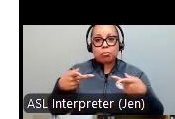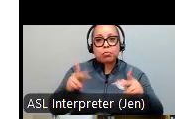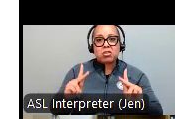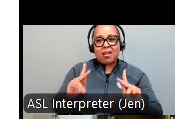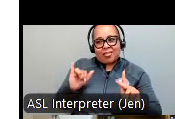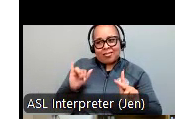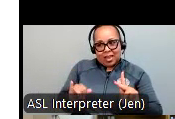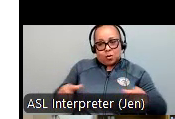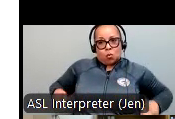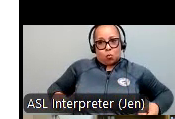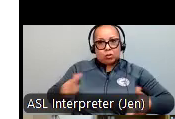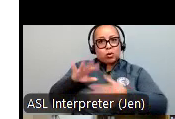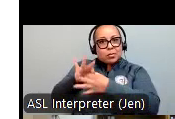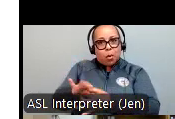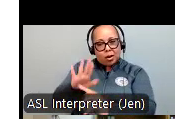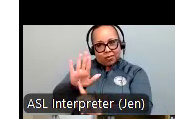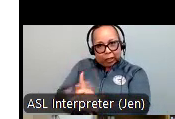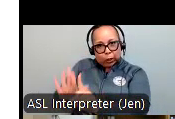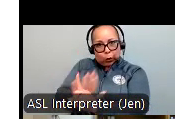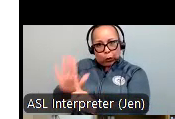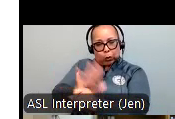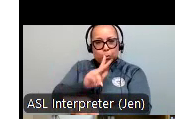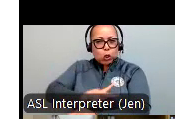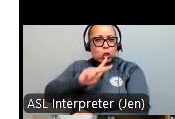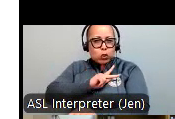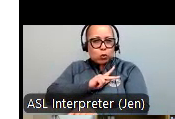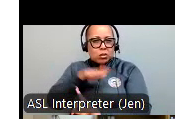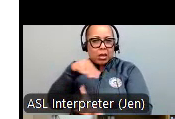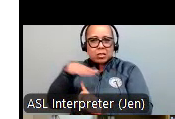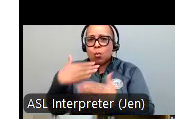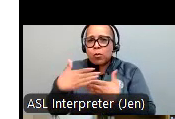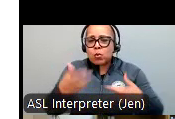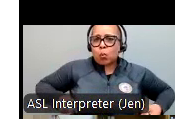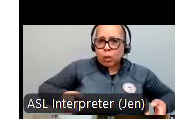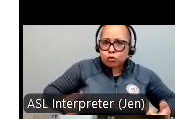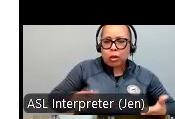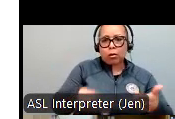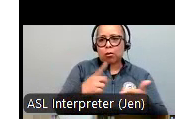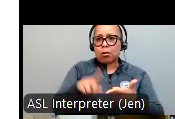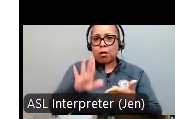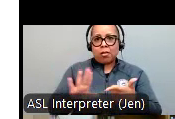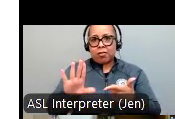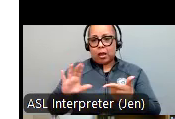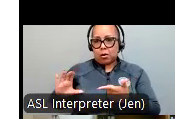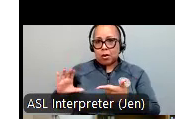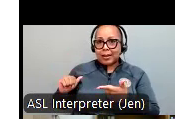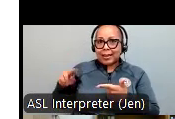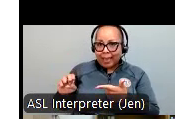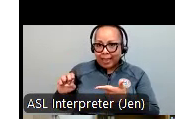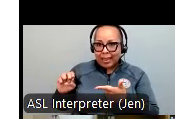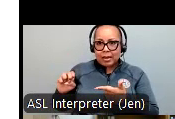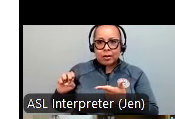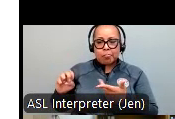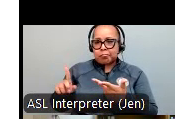wheelchair is part of the person's personal space, whether it's the wheelchair or their cane is